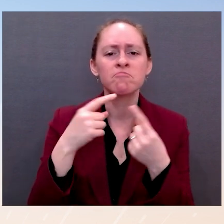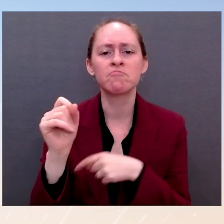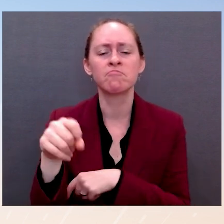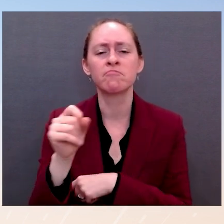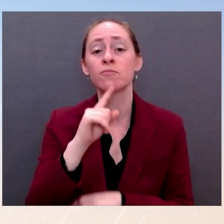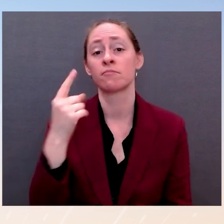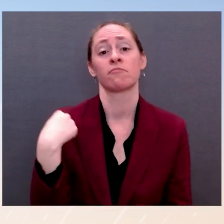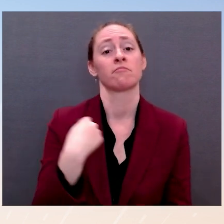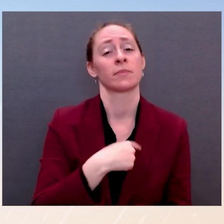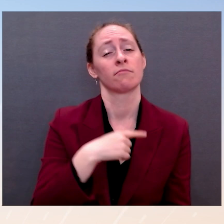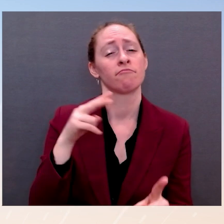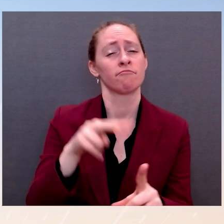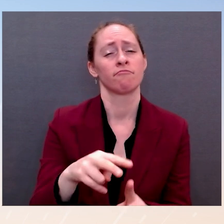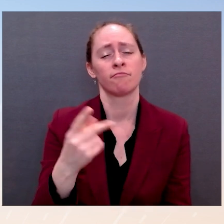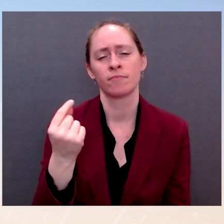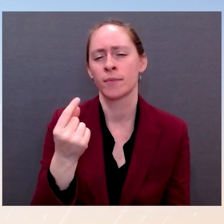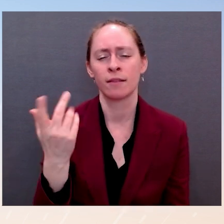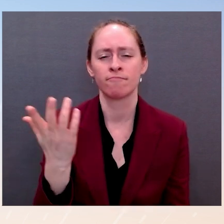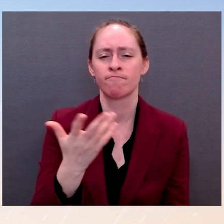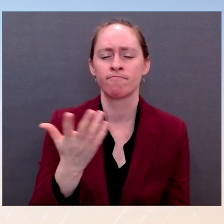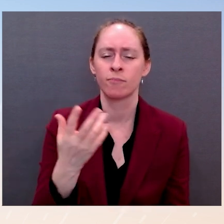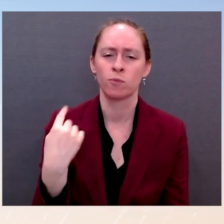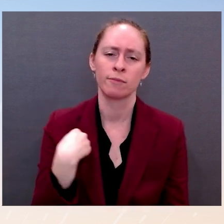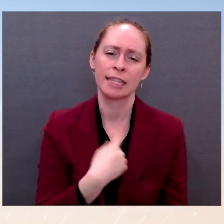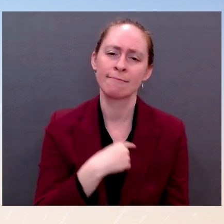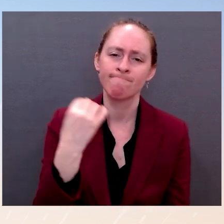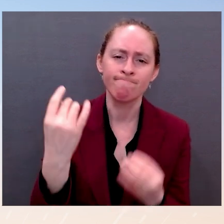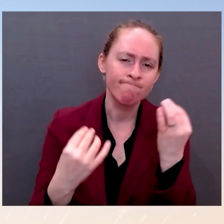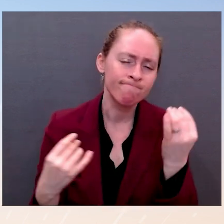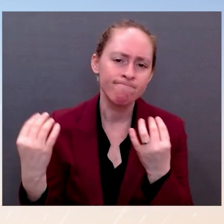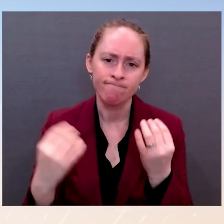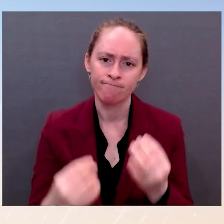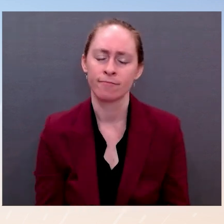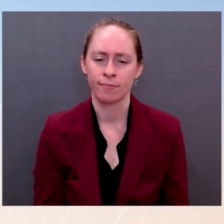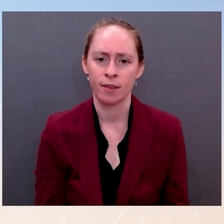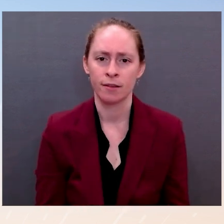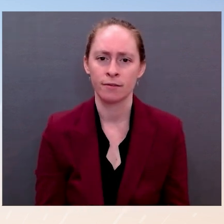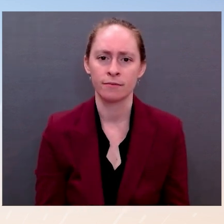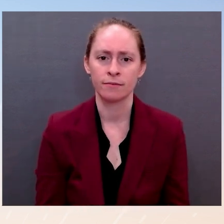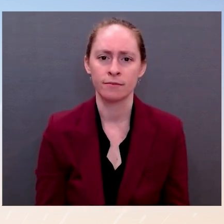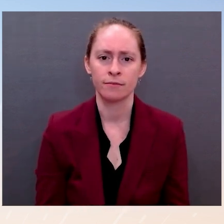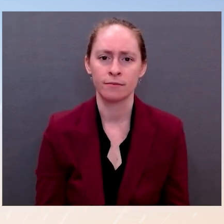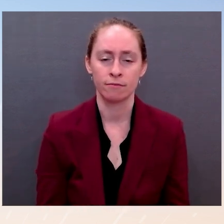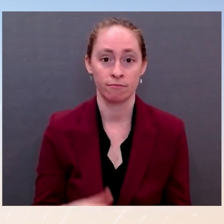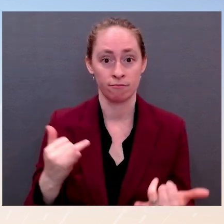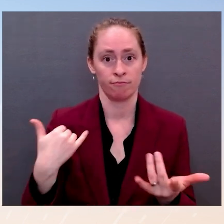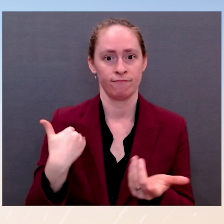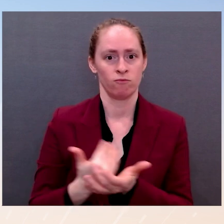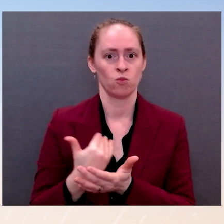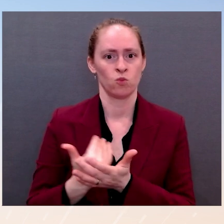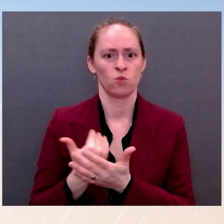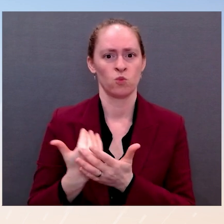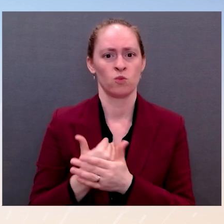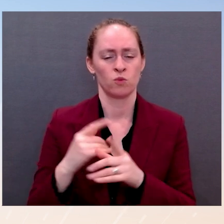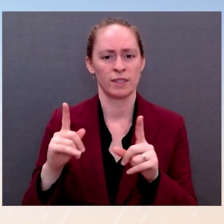but we're particularly focused in making sure that we are covering the groundbreaking genetic